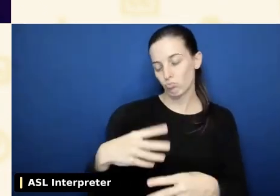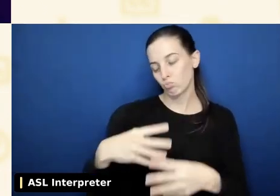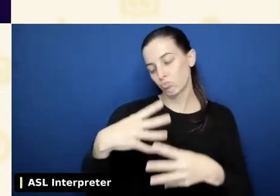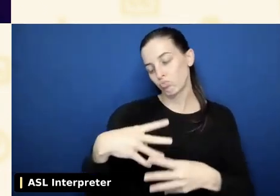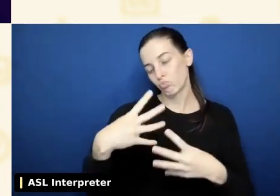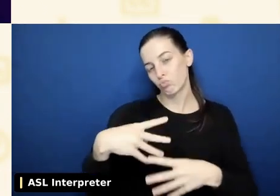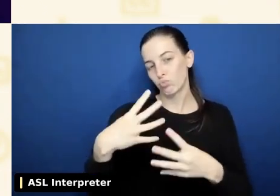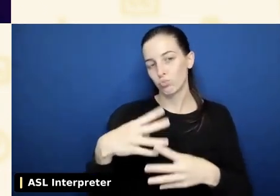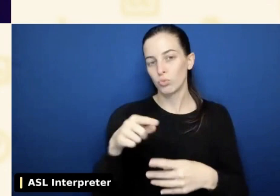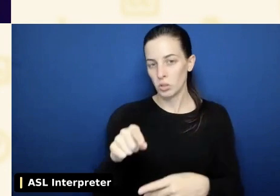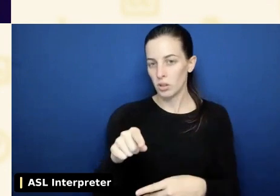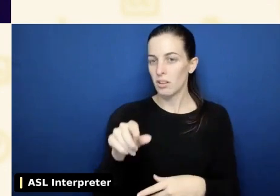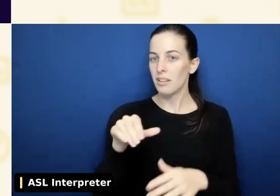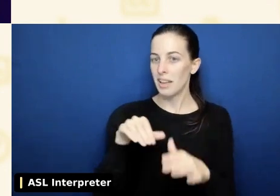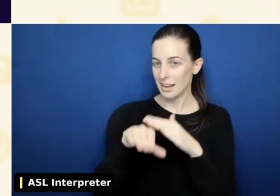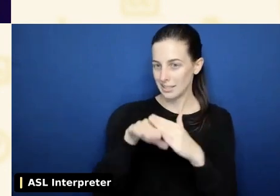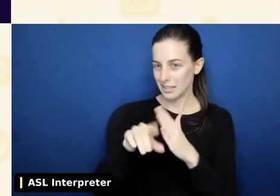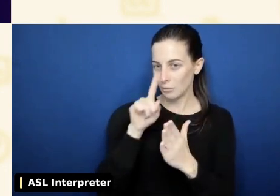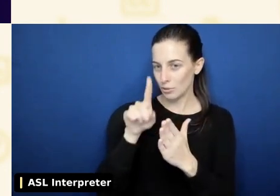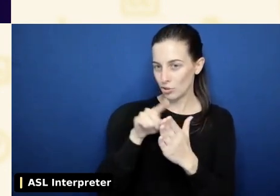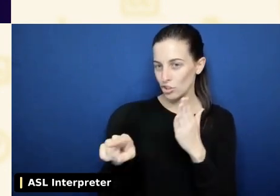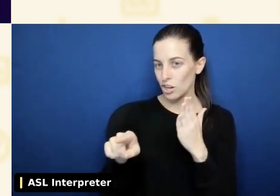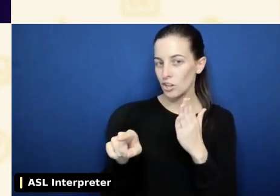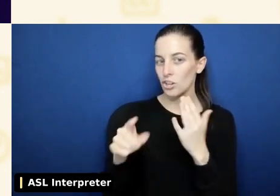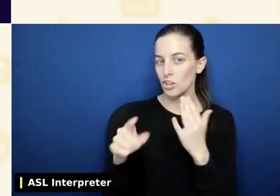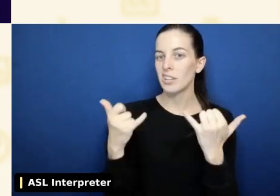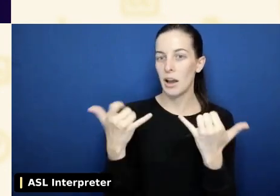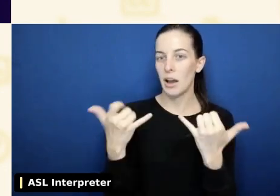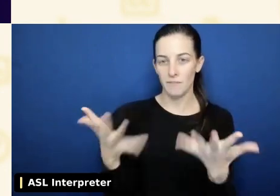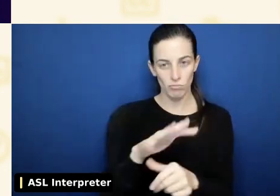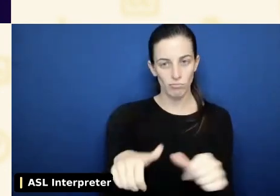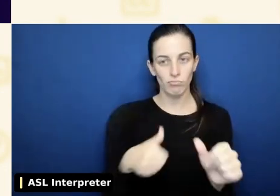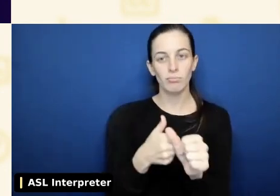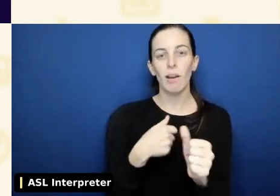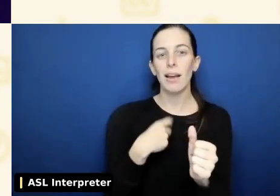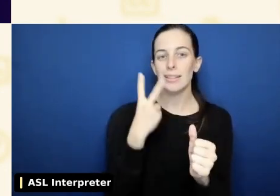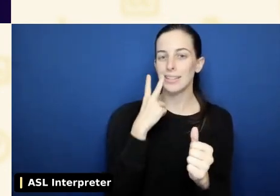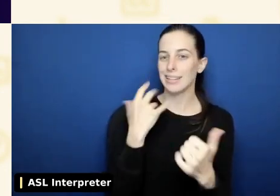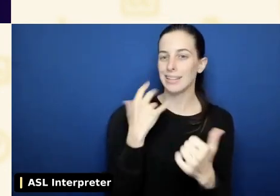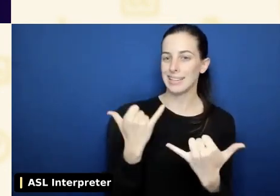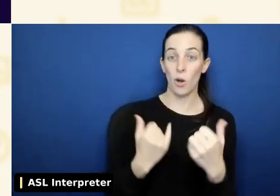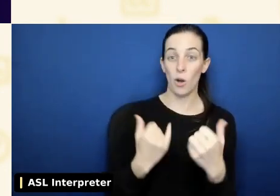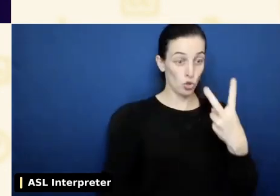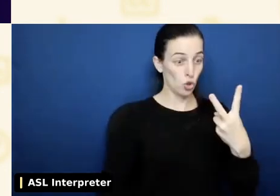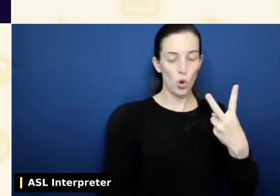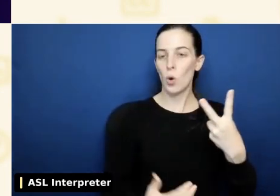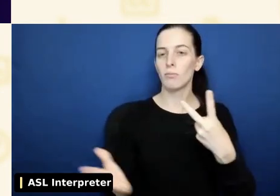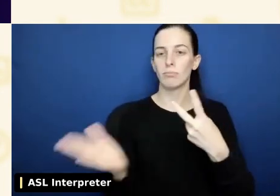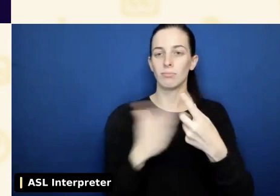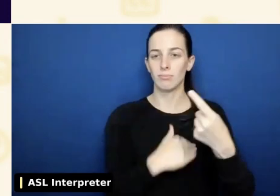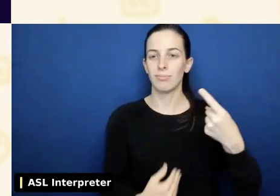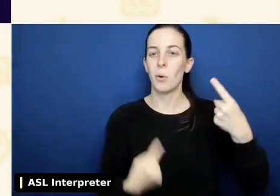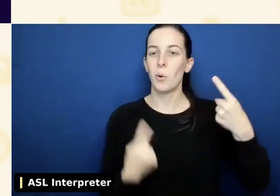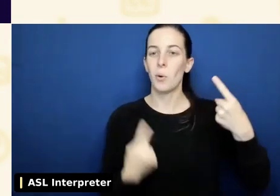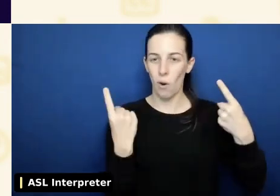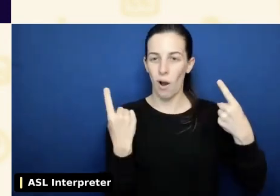to the Accessibility Checker box, updates, and I can see there's only one image missing alternative text. Just pausing for a second.